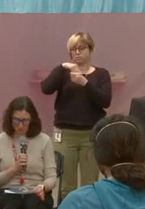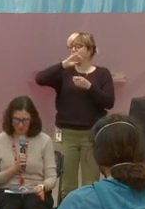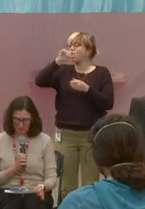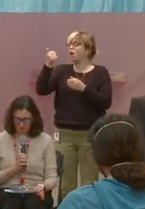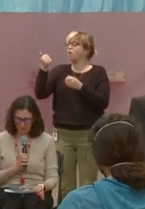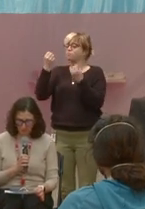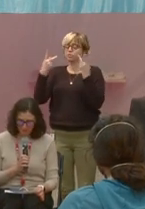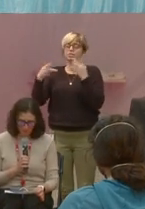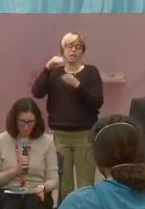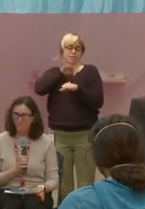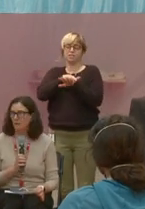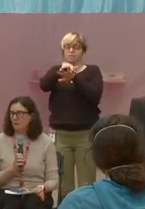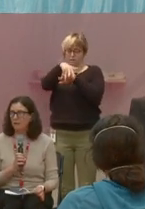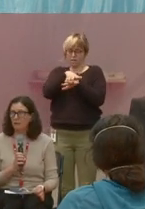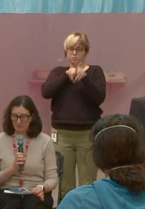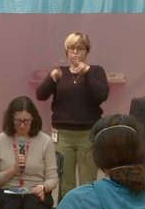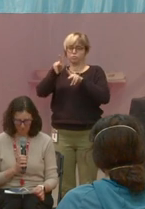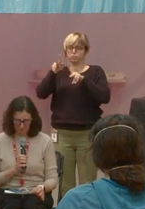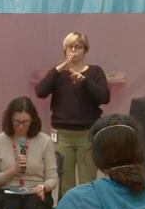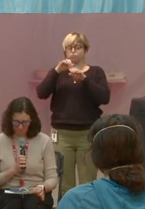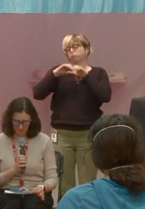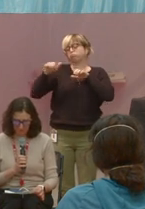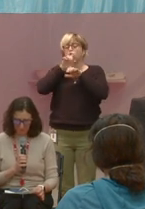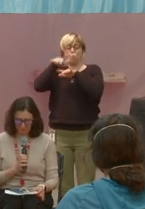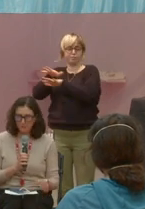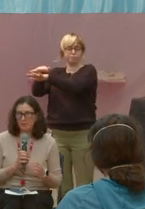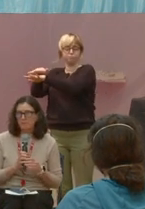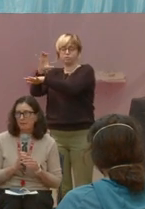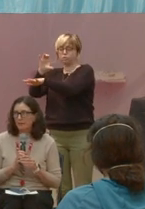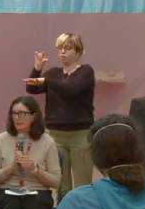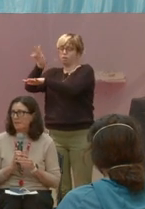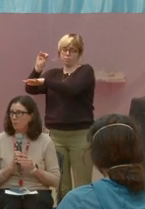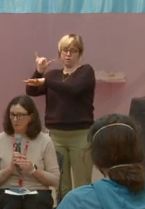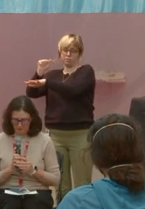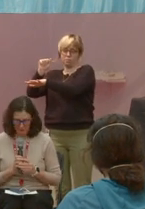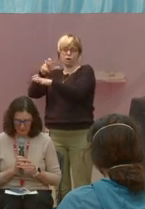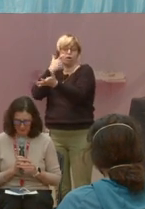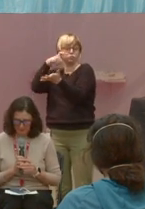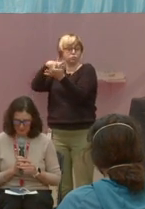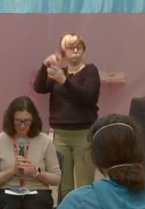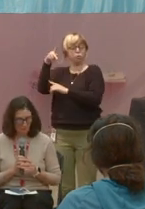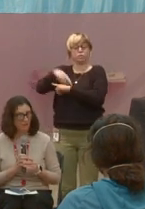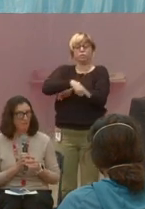communities who make their homes along the Columbia River. We also want to recognize that Portland today is a community of